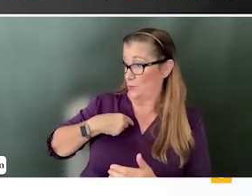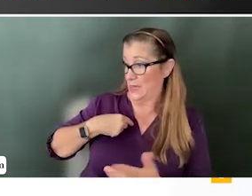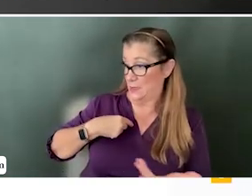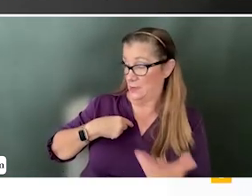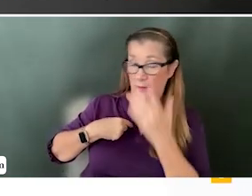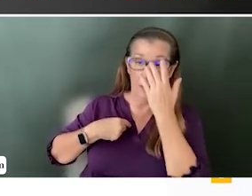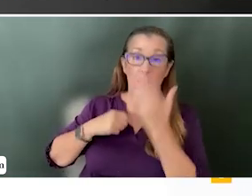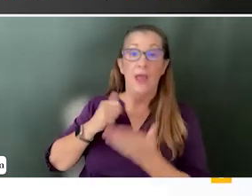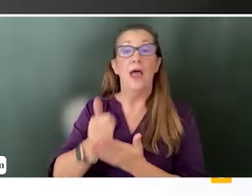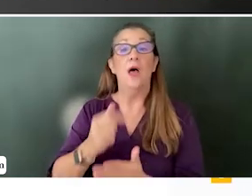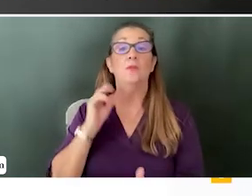This helps us refine our practice.